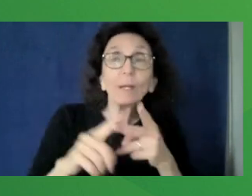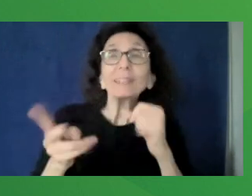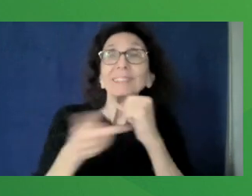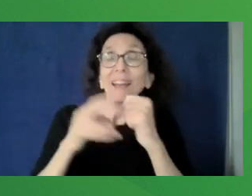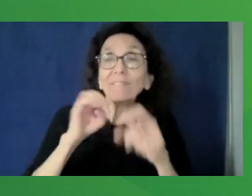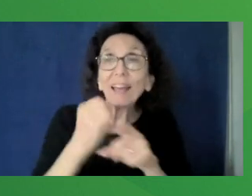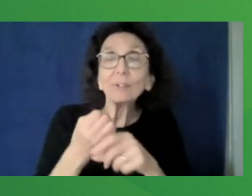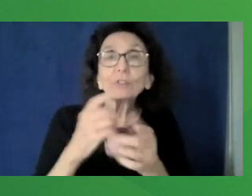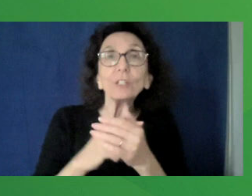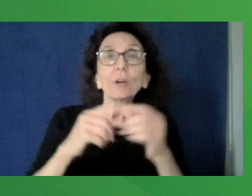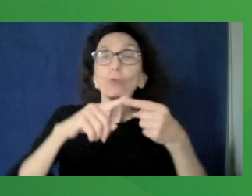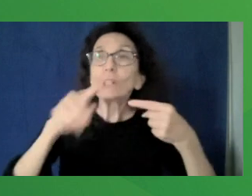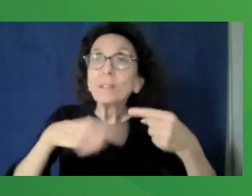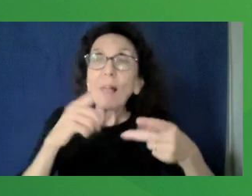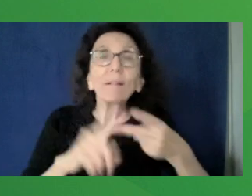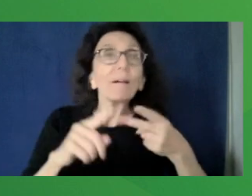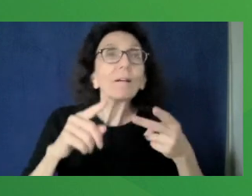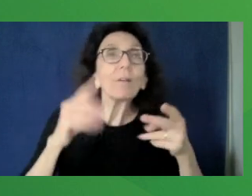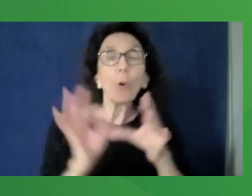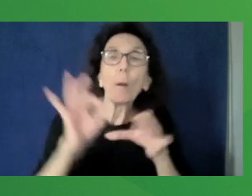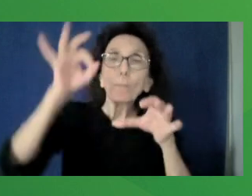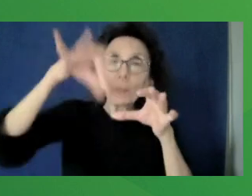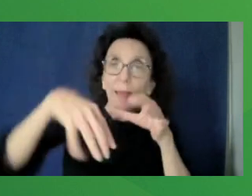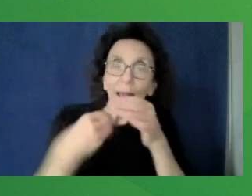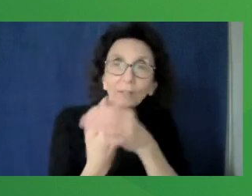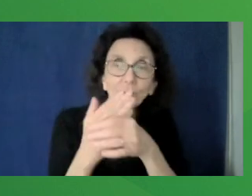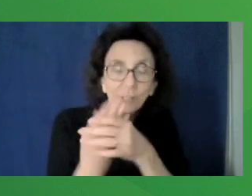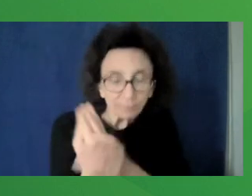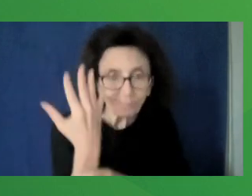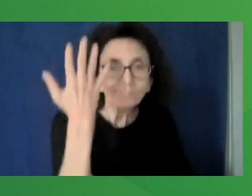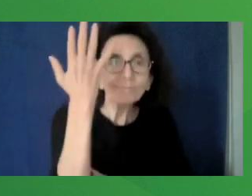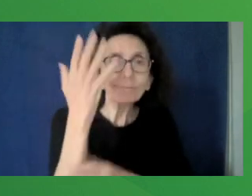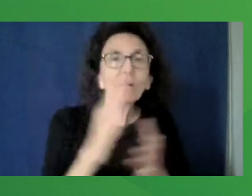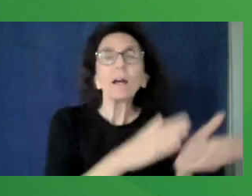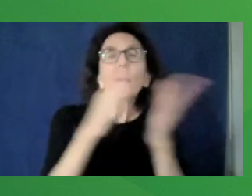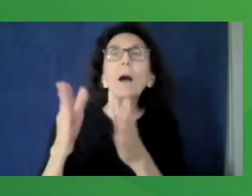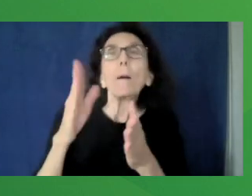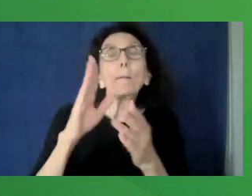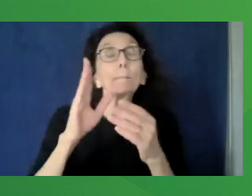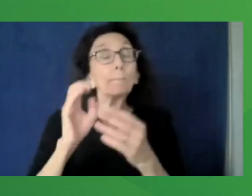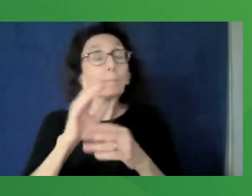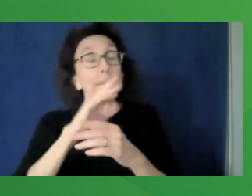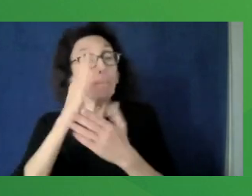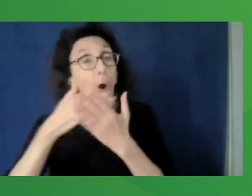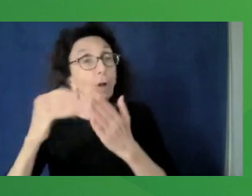To the right, we have, be part of the change. Save energy, recycle, pick up trash and plant a tree.